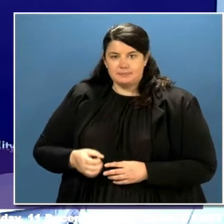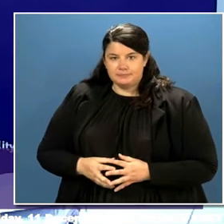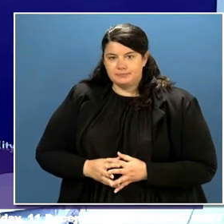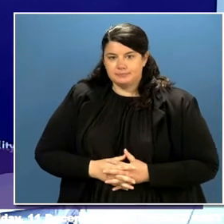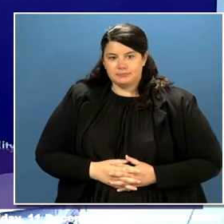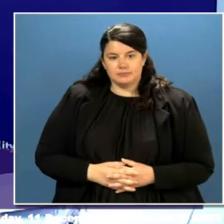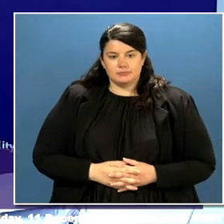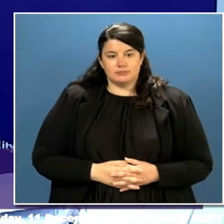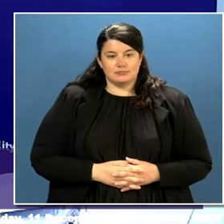Thank you.